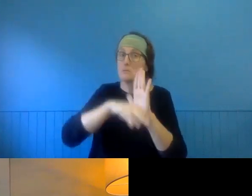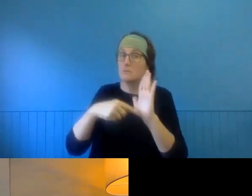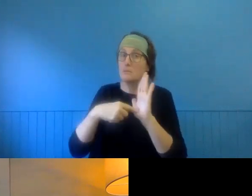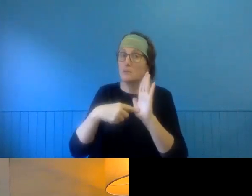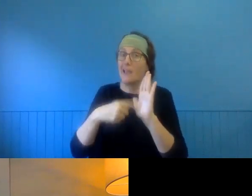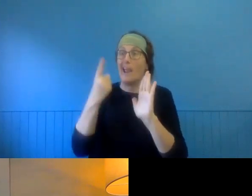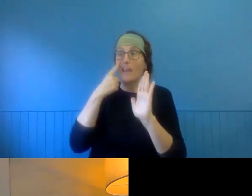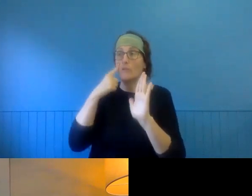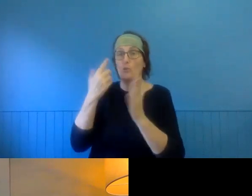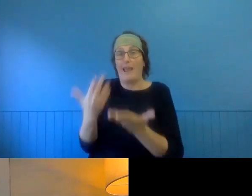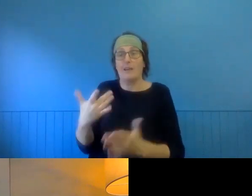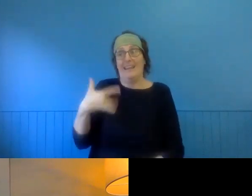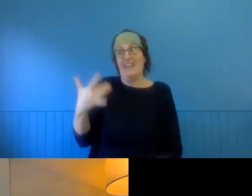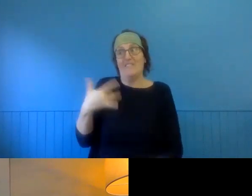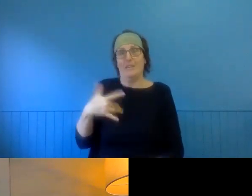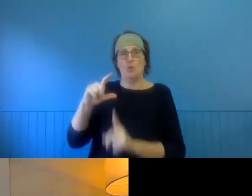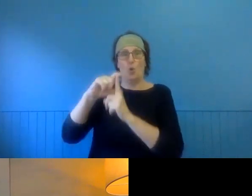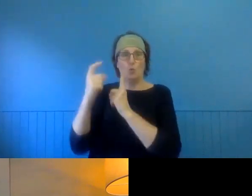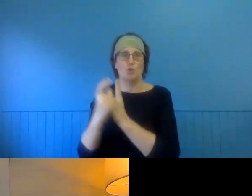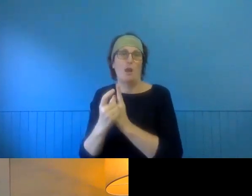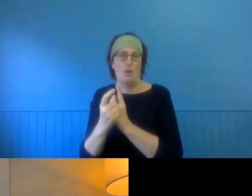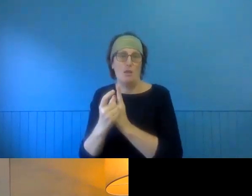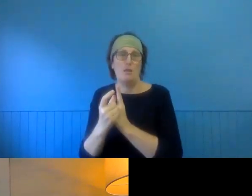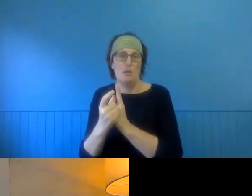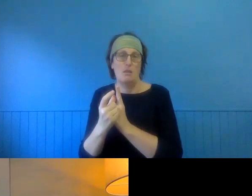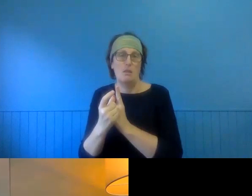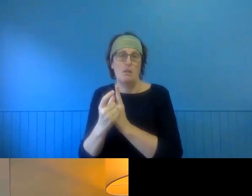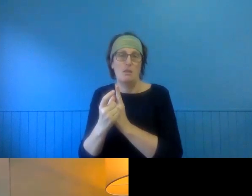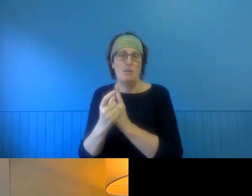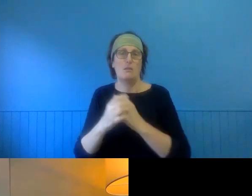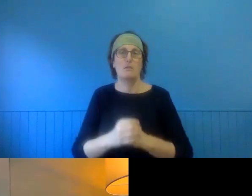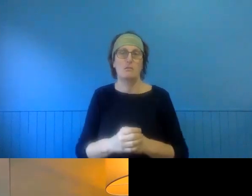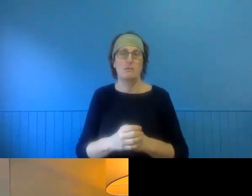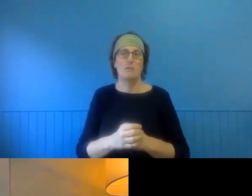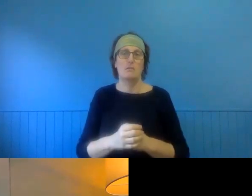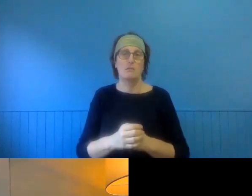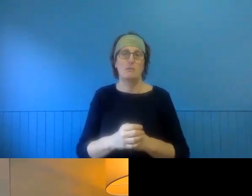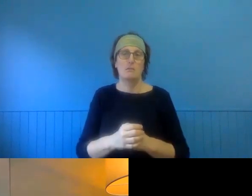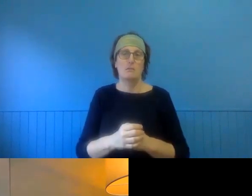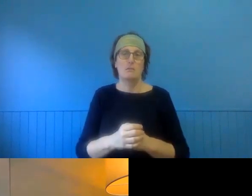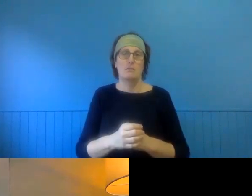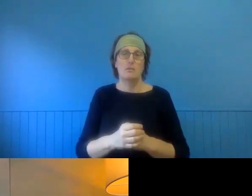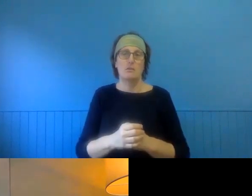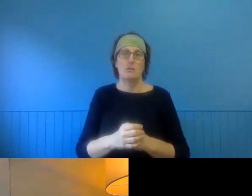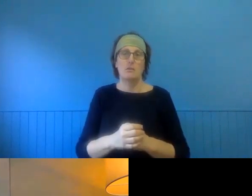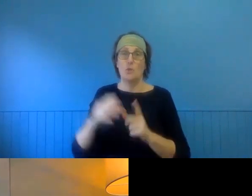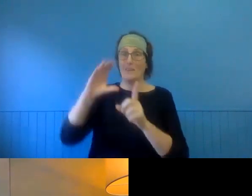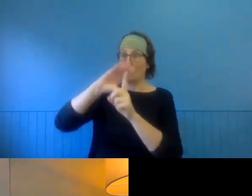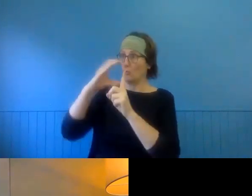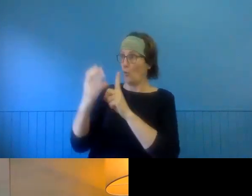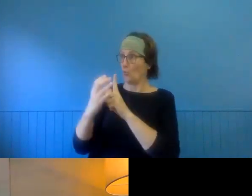culture. So the question becomes, by bringing culture into my course, to